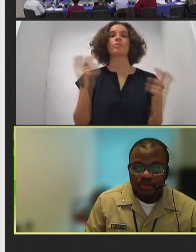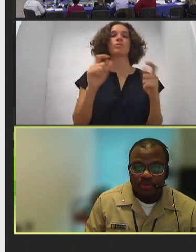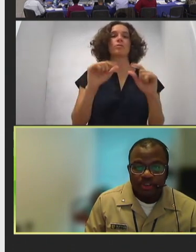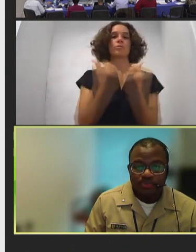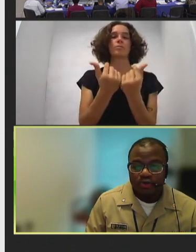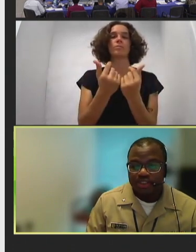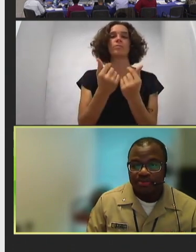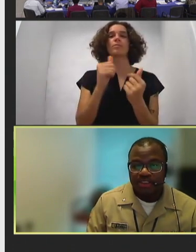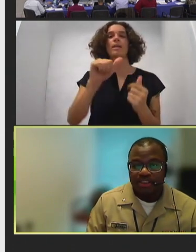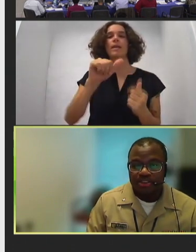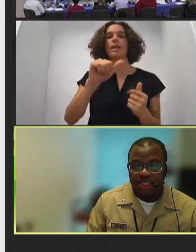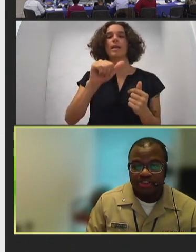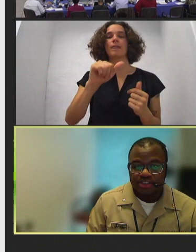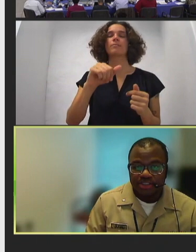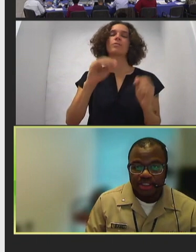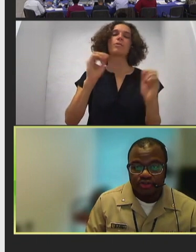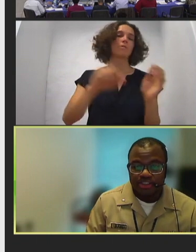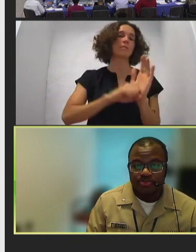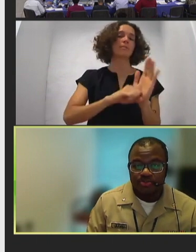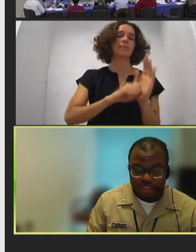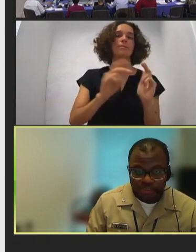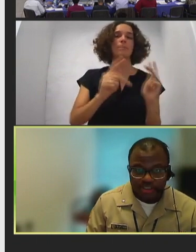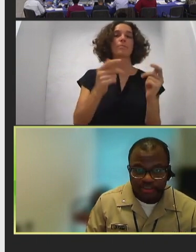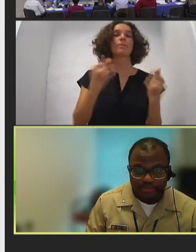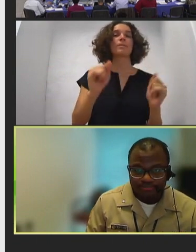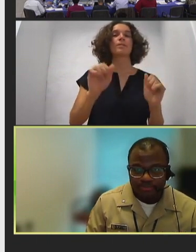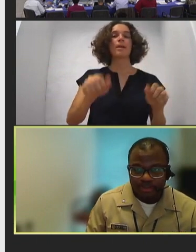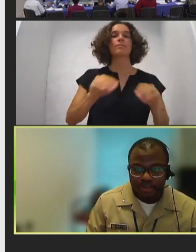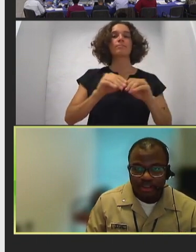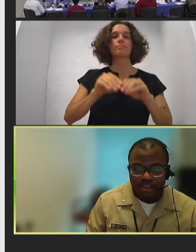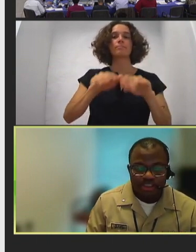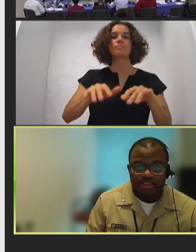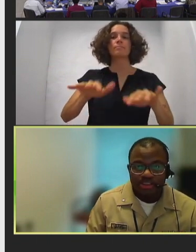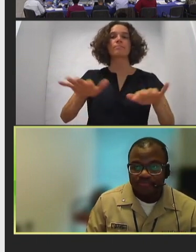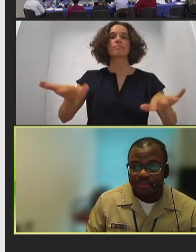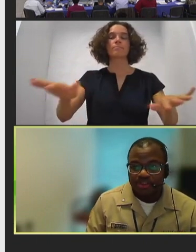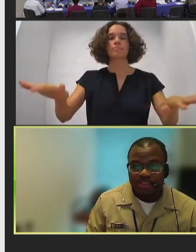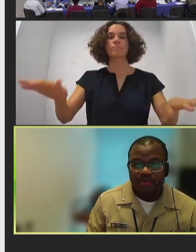who can progress to being contagious and transmitting. This is different than many of